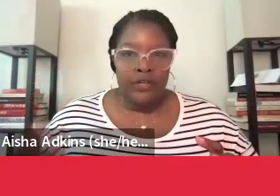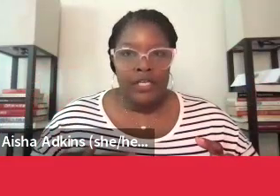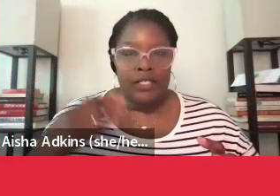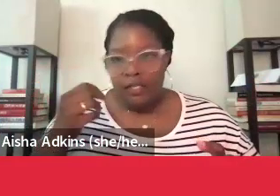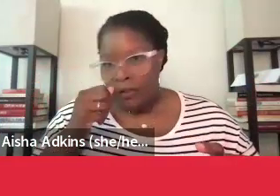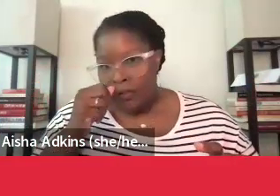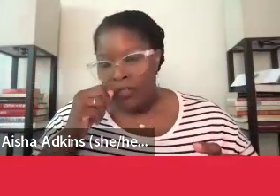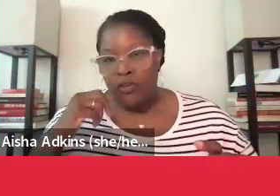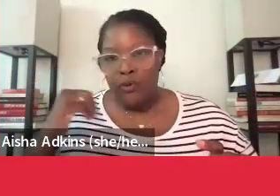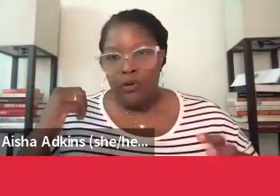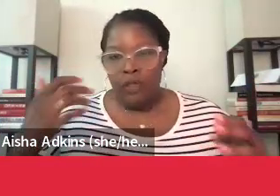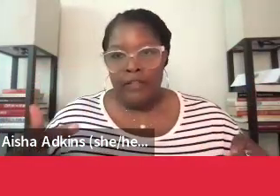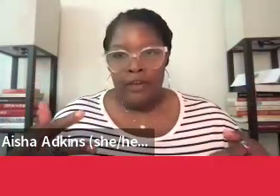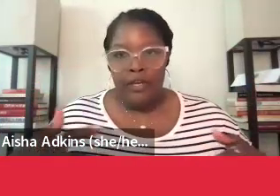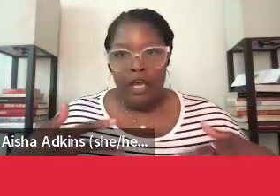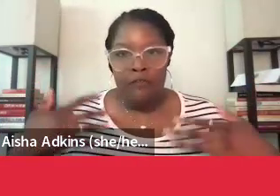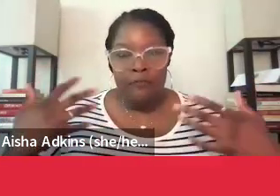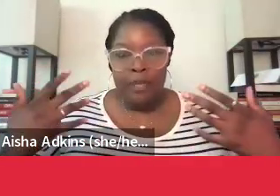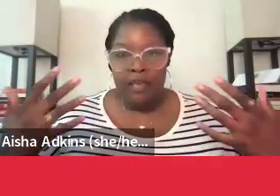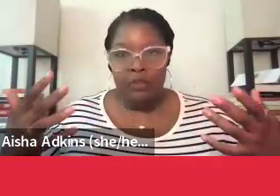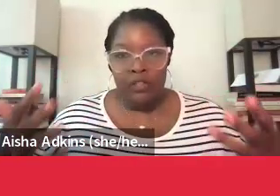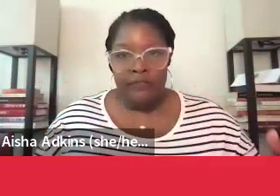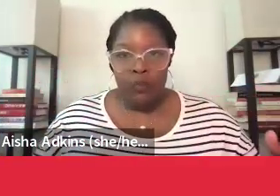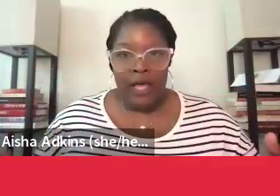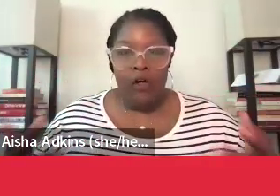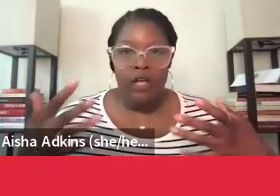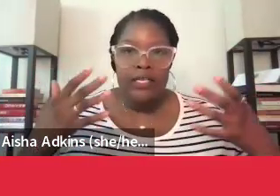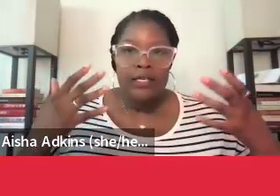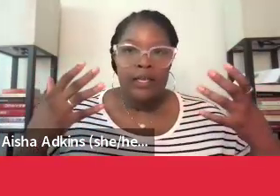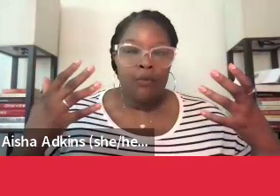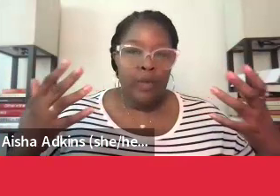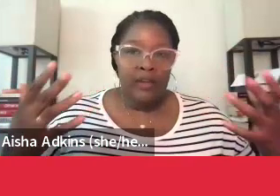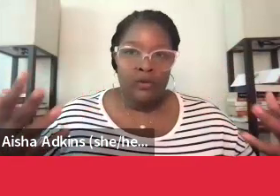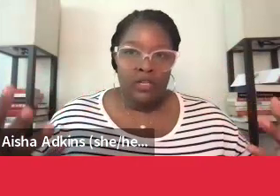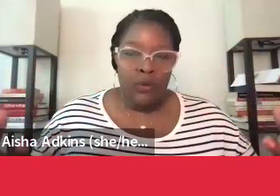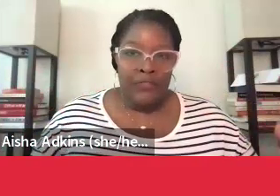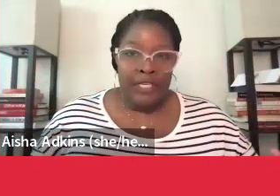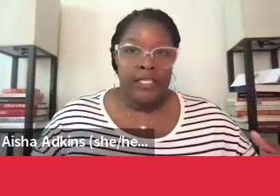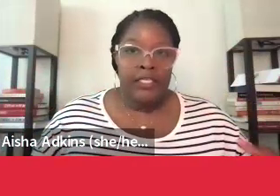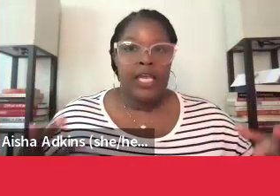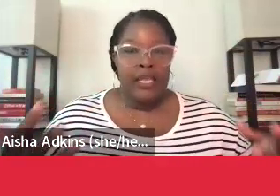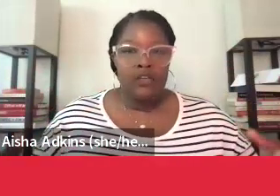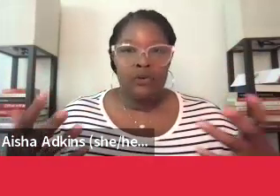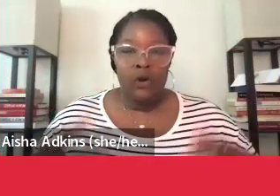increase your likelihood of being able to live well and with dignity in your